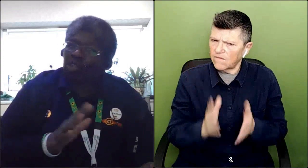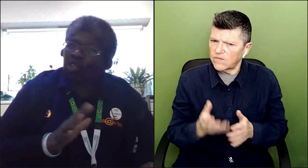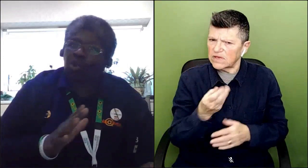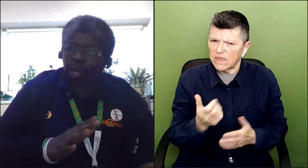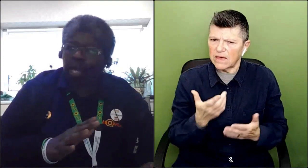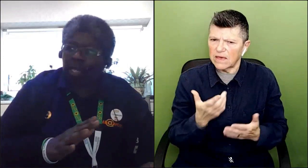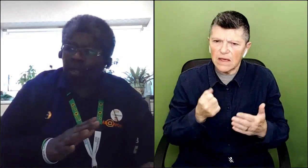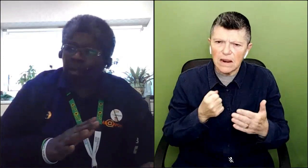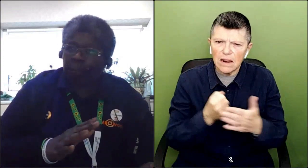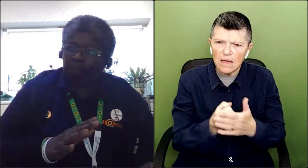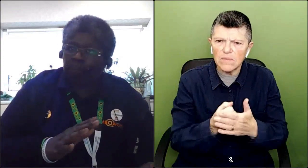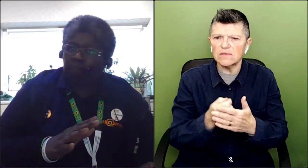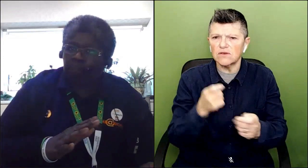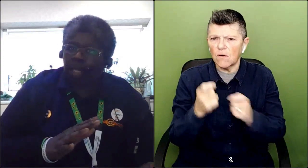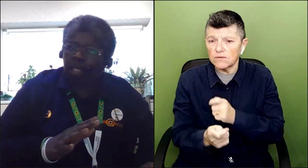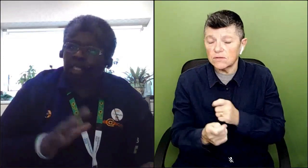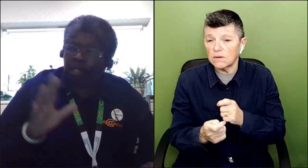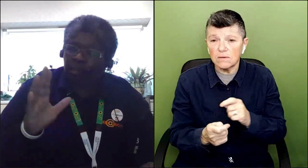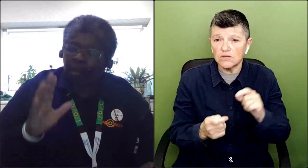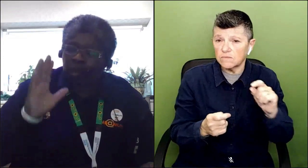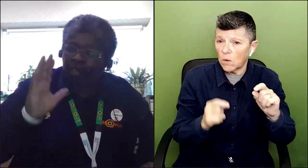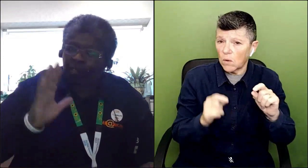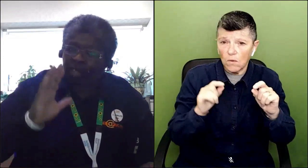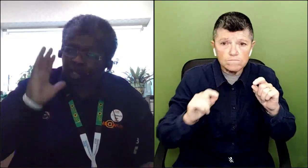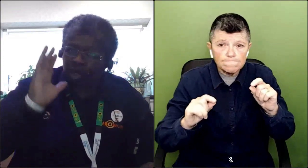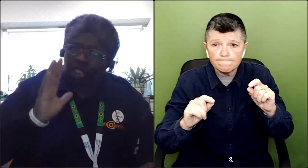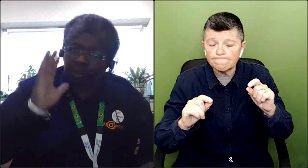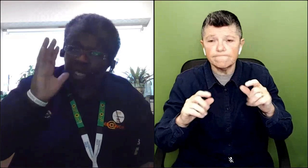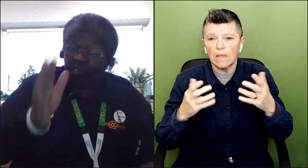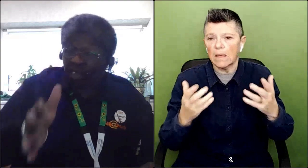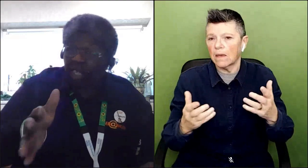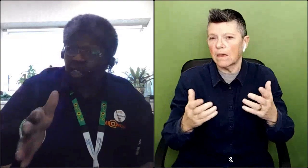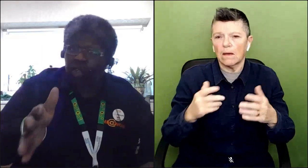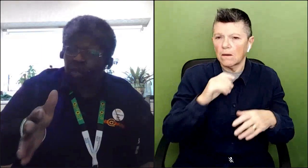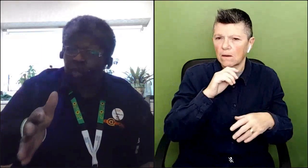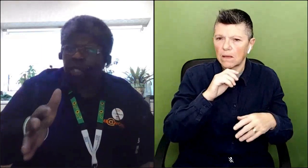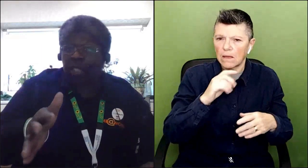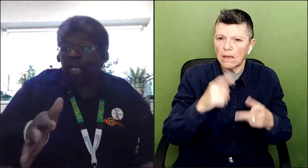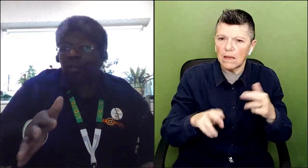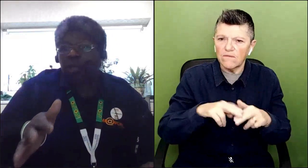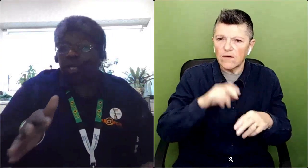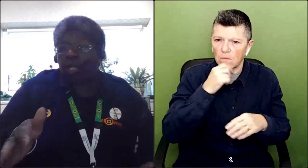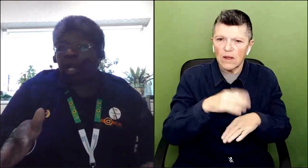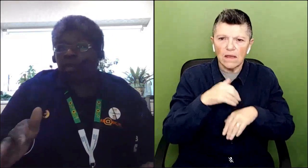it's small or minor. And it's about whether if it's going to make an effect on you in your daily working life.